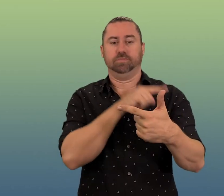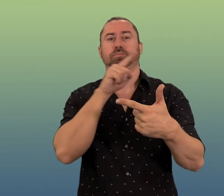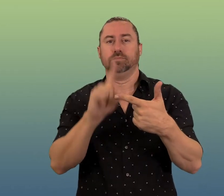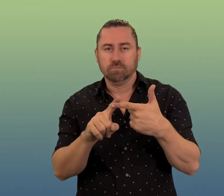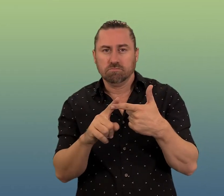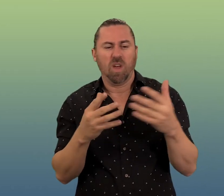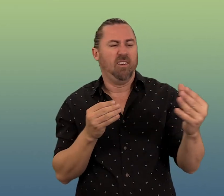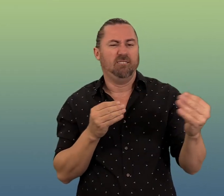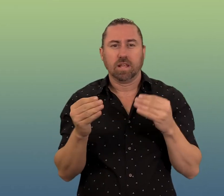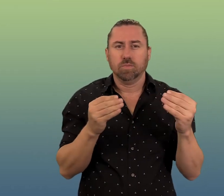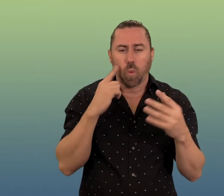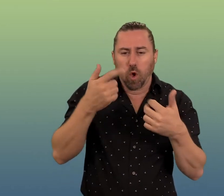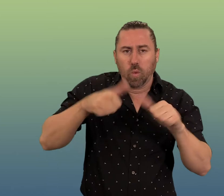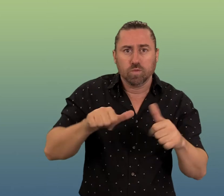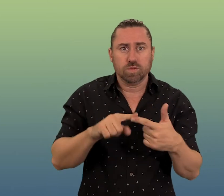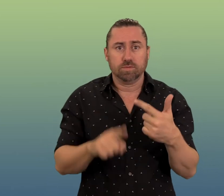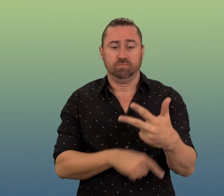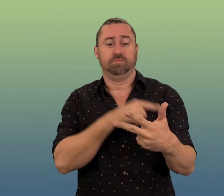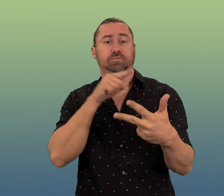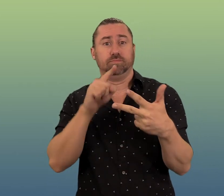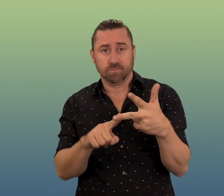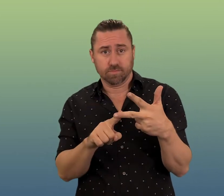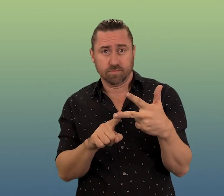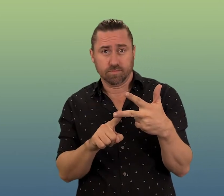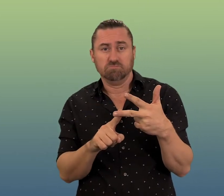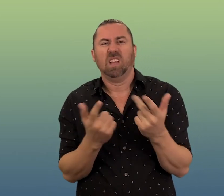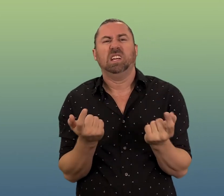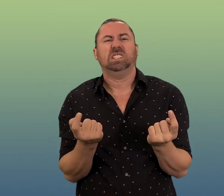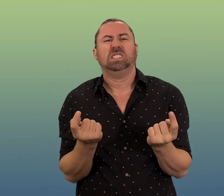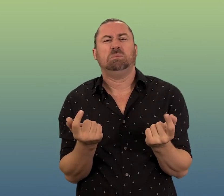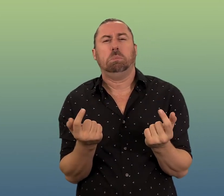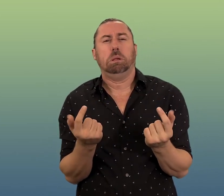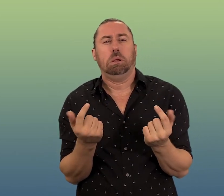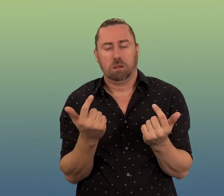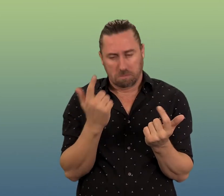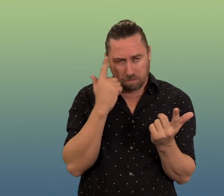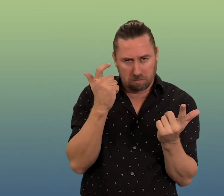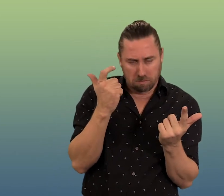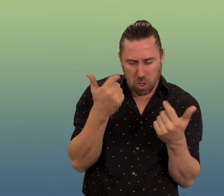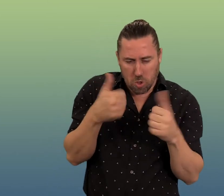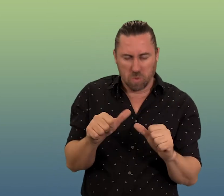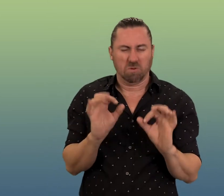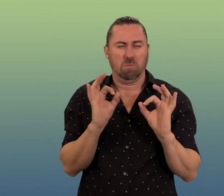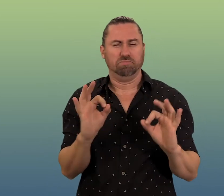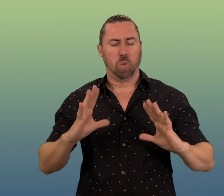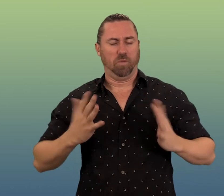Principle two, flexibility and use. Principle three, simple and intuitive use.